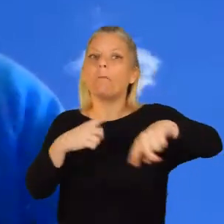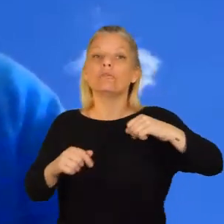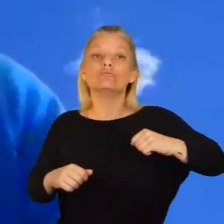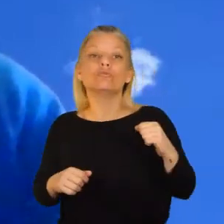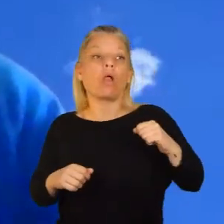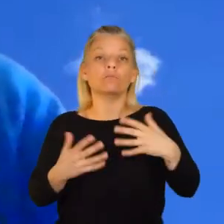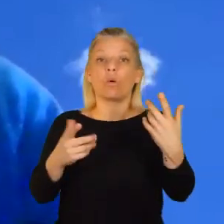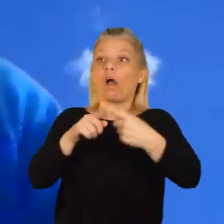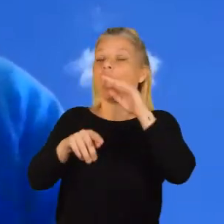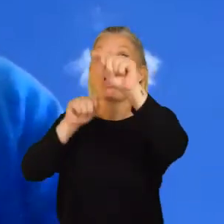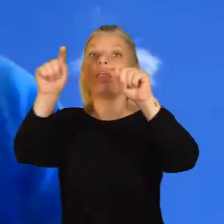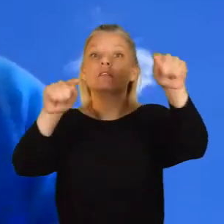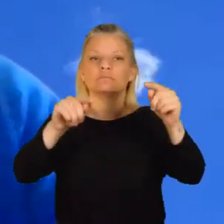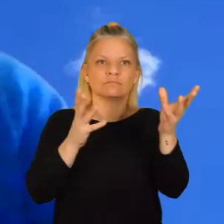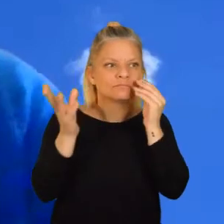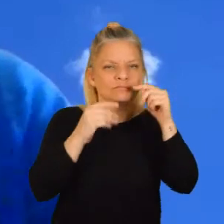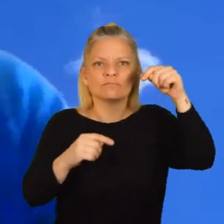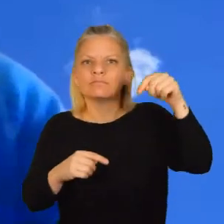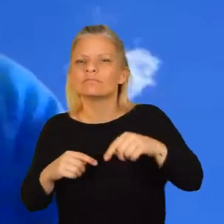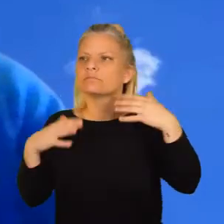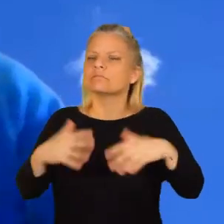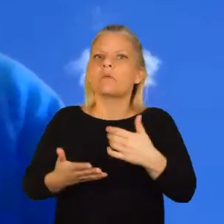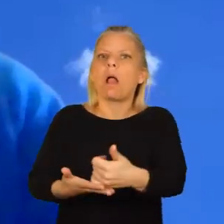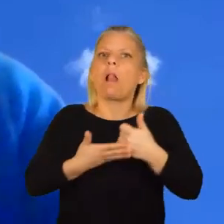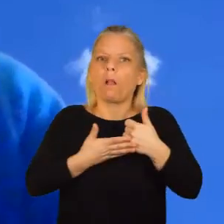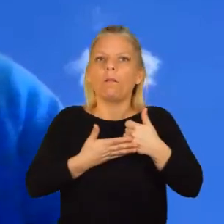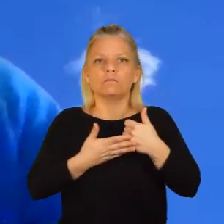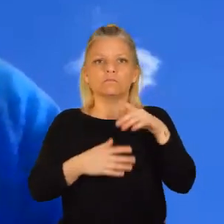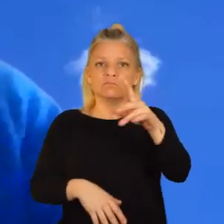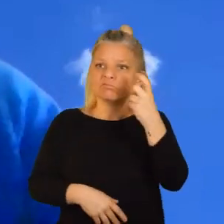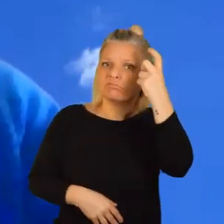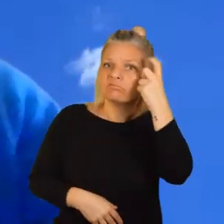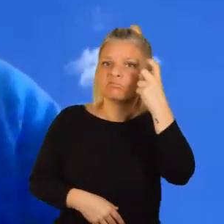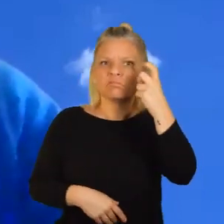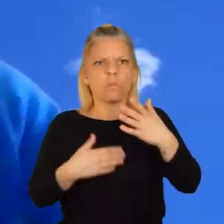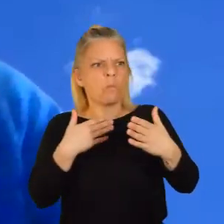people in Scotland and elsewhere who are listening to this have have found it really helpful. And